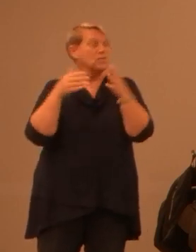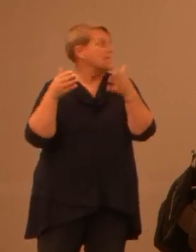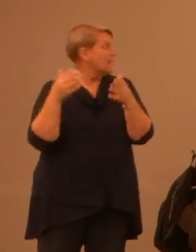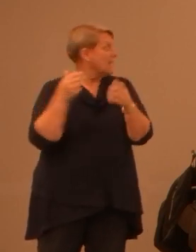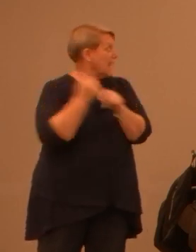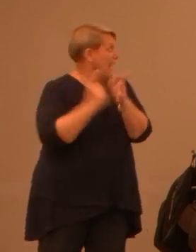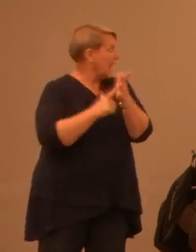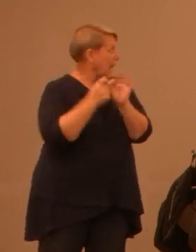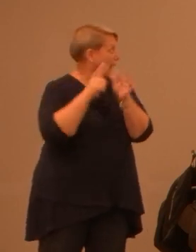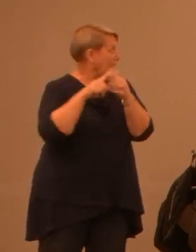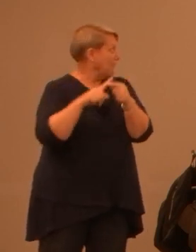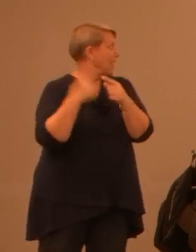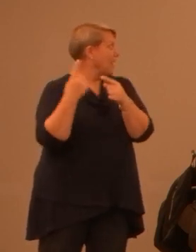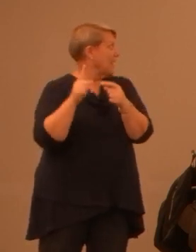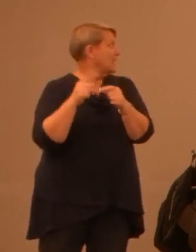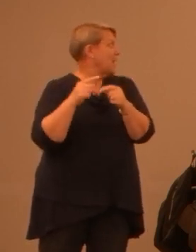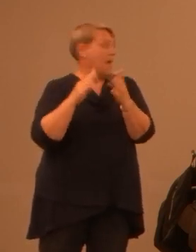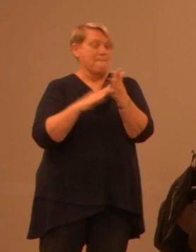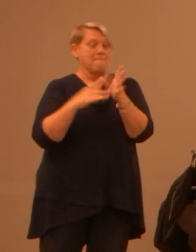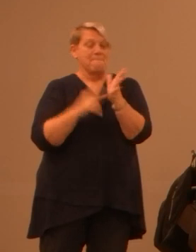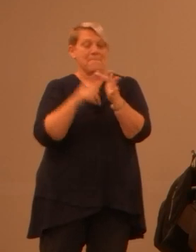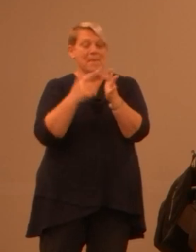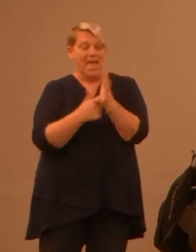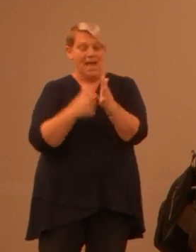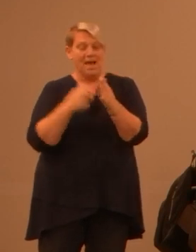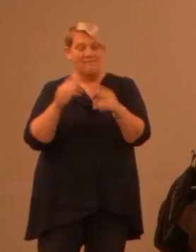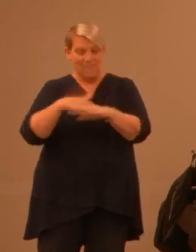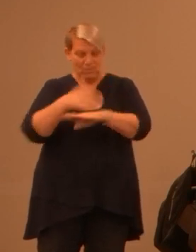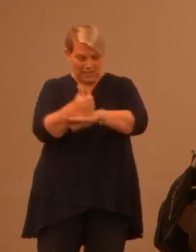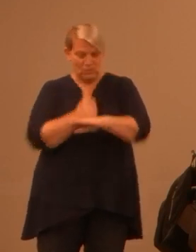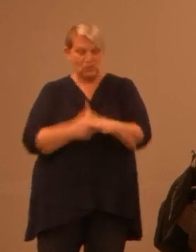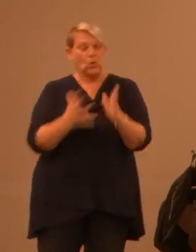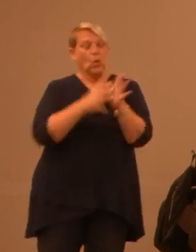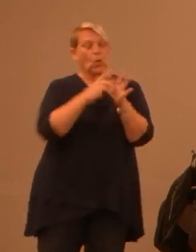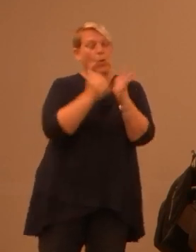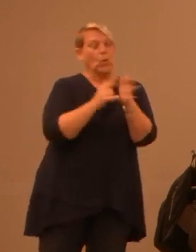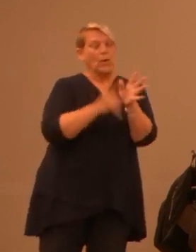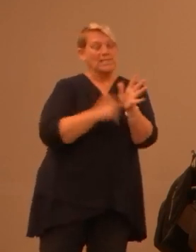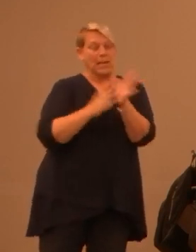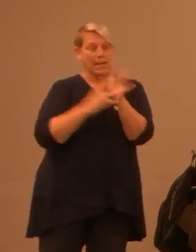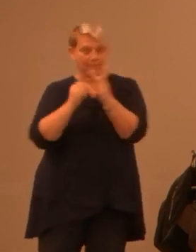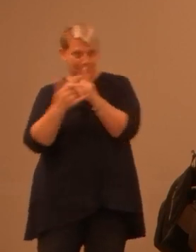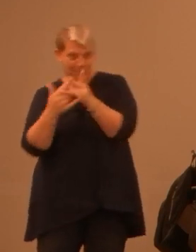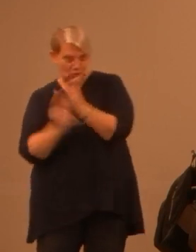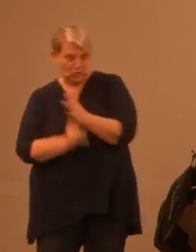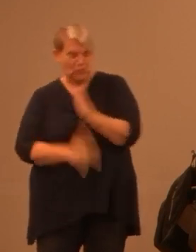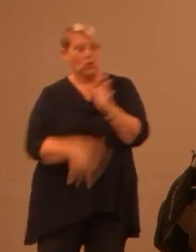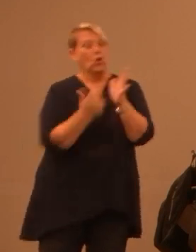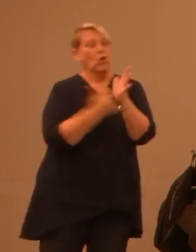incorporated, Mater foundation, Wesley Mission, Retina Australia,